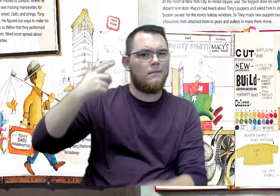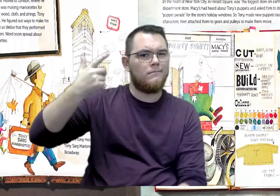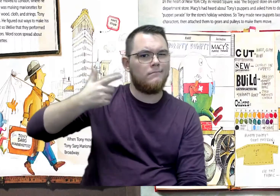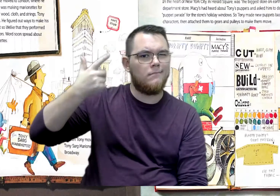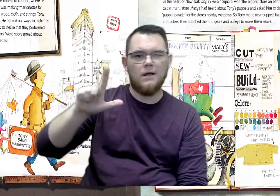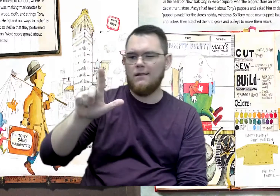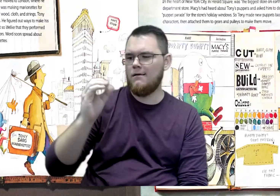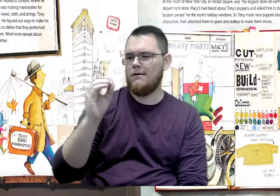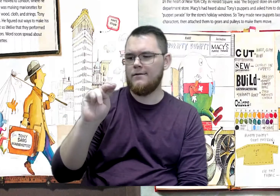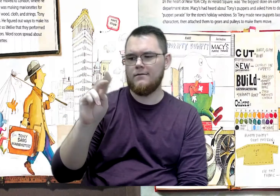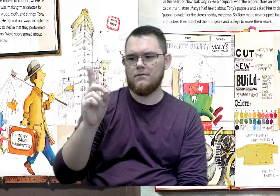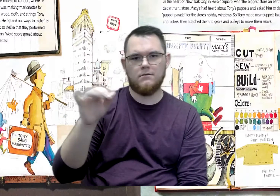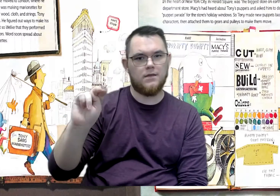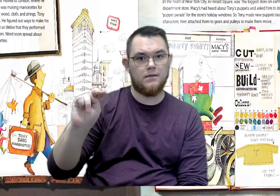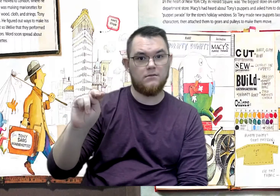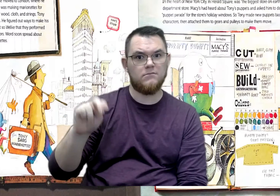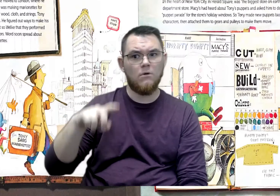for kids anymore.